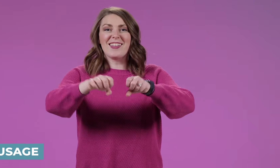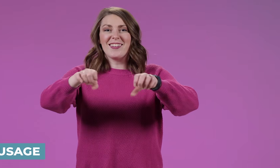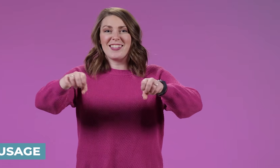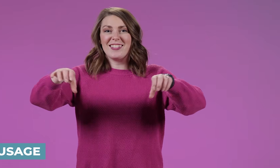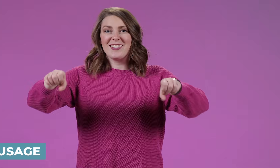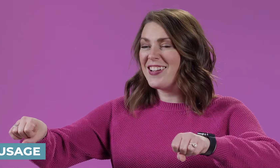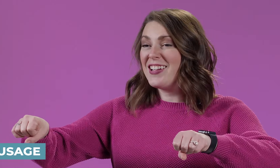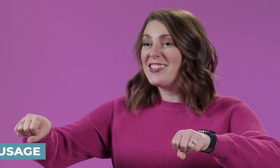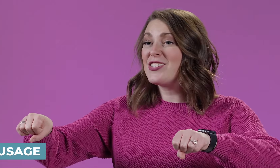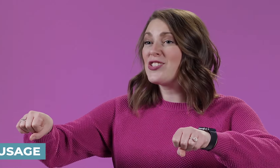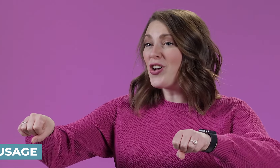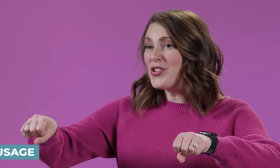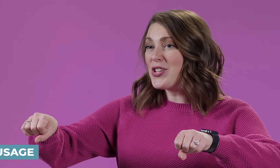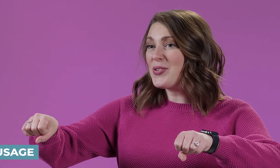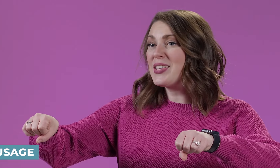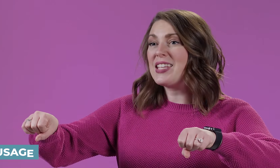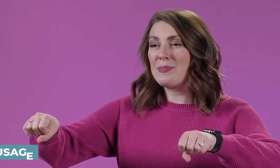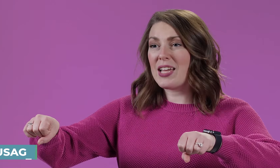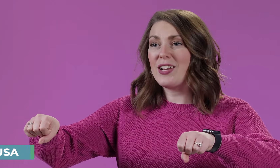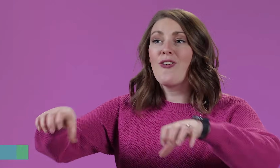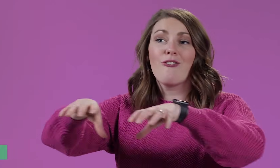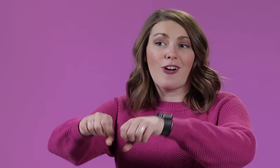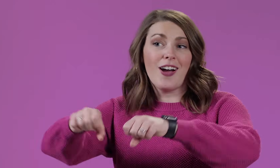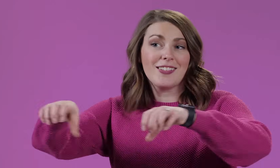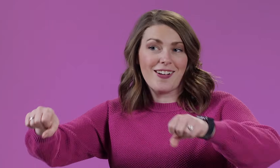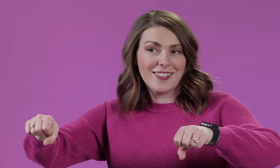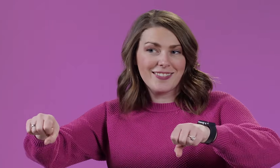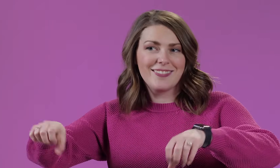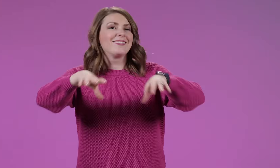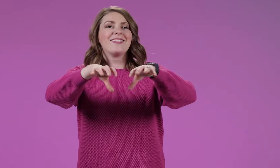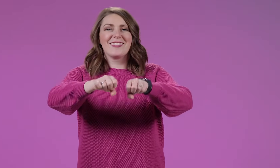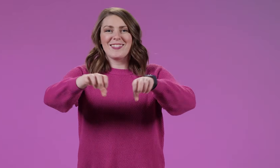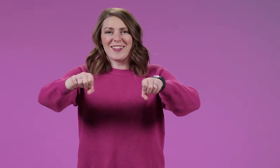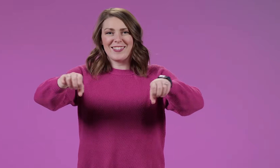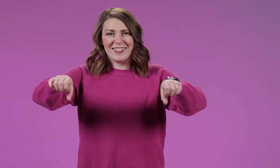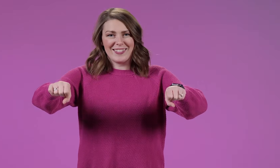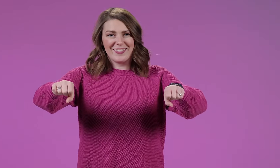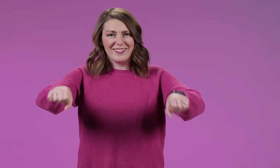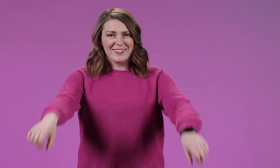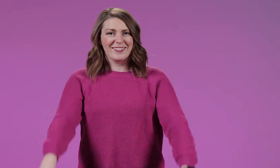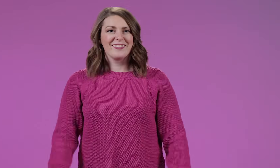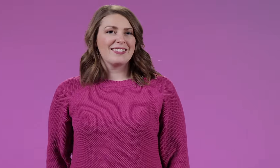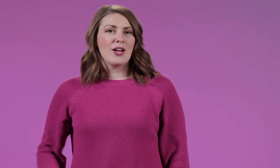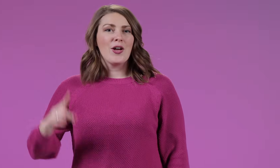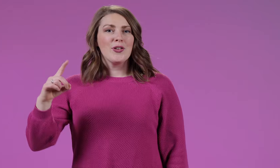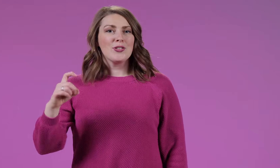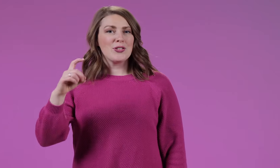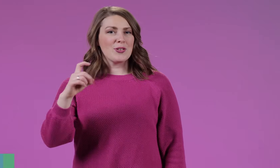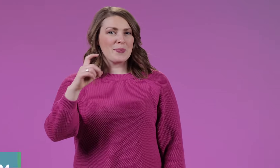SAUSAGE This is also the same sign for hot dog. SAUSAGE SHRIMP